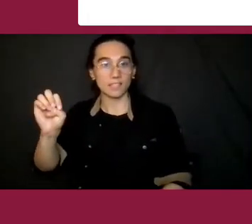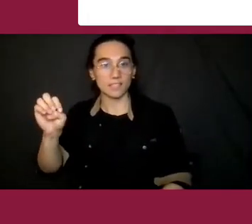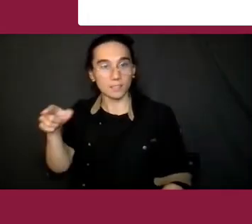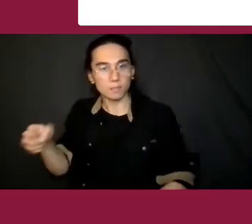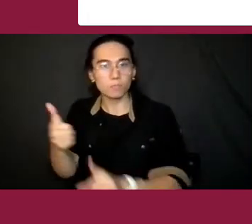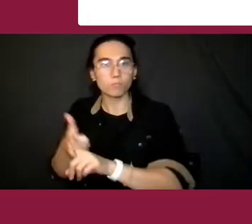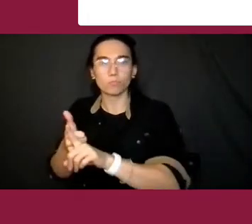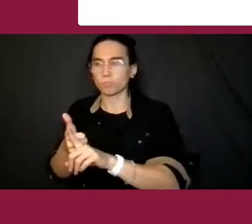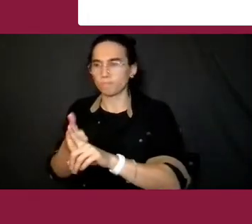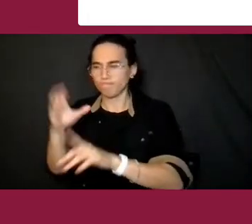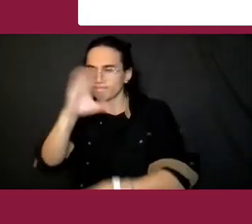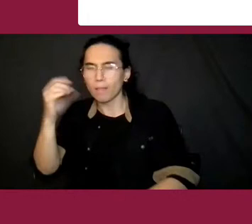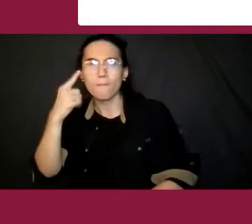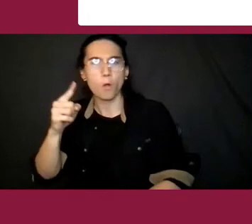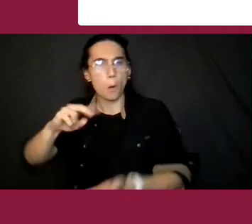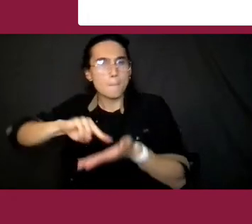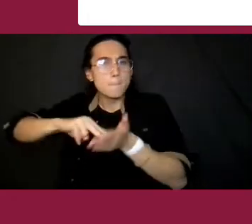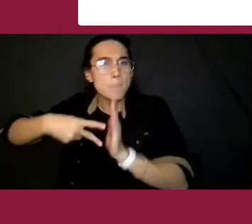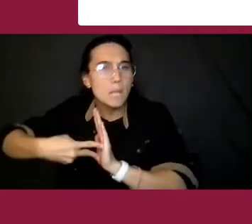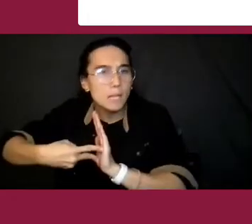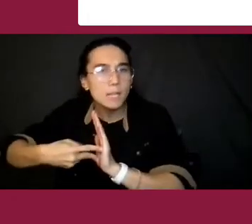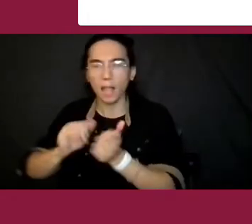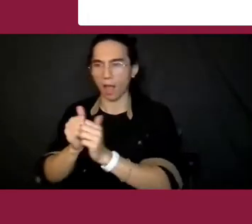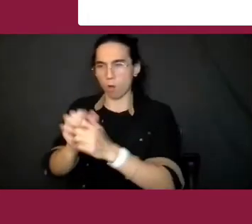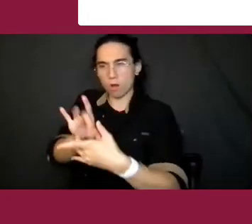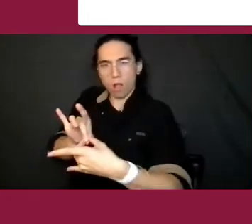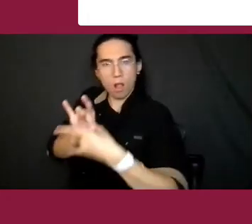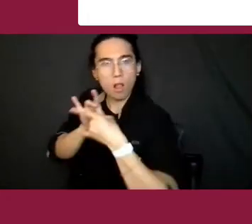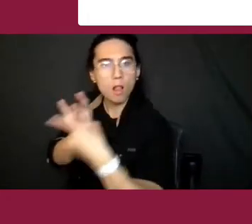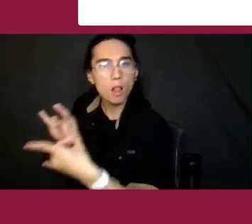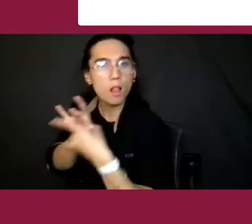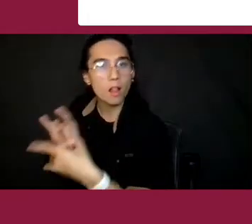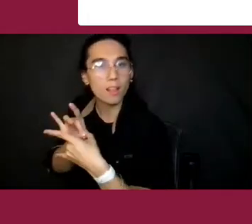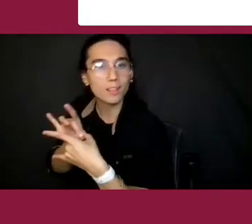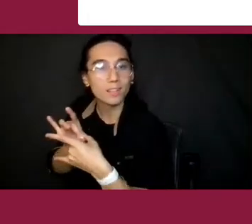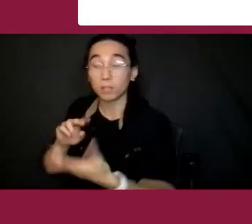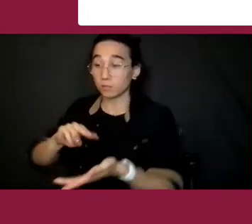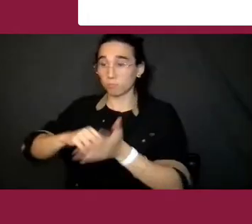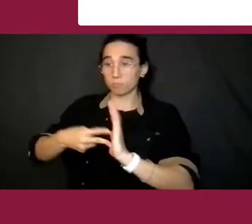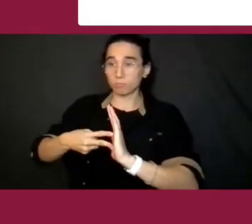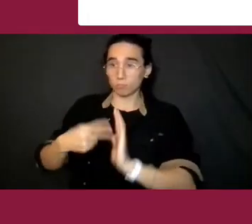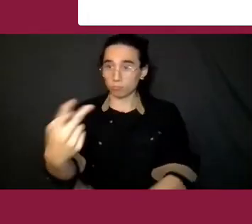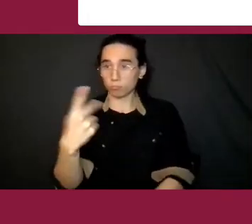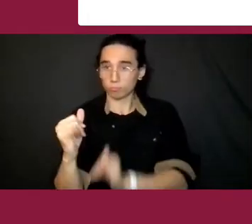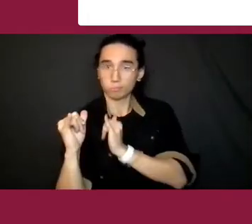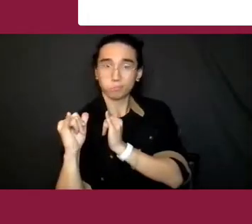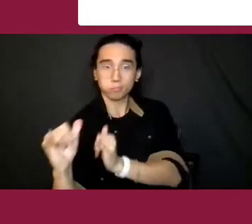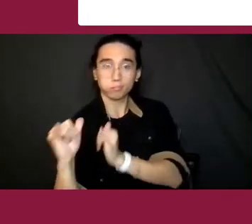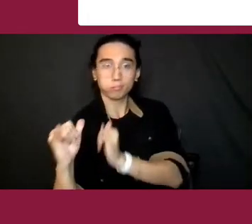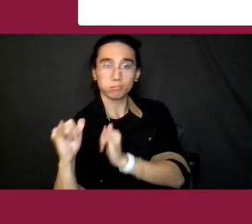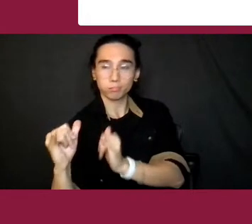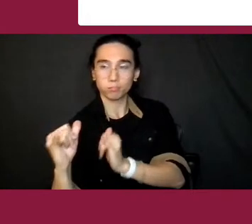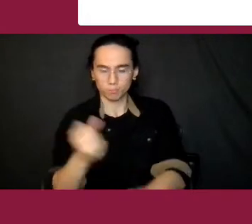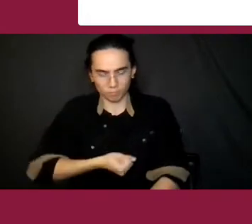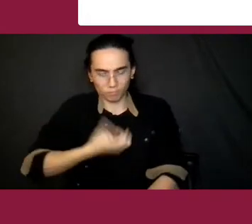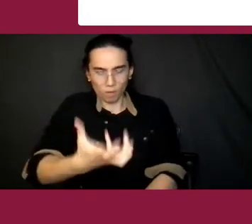The essence is capable of unconditional love and compassion and expresses love in its purest form.